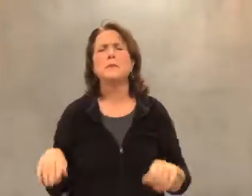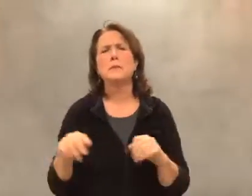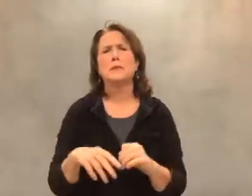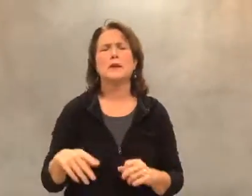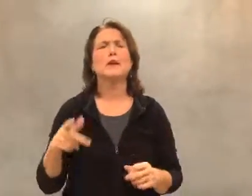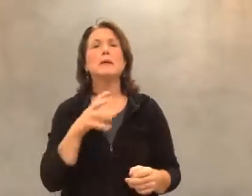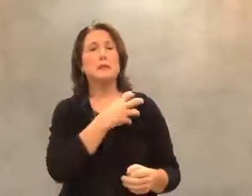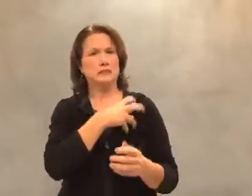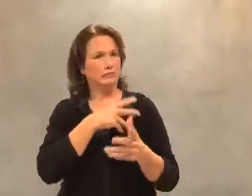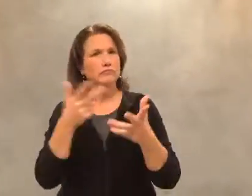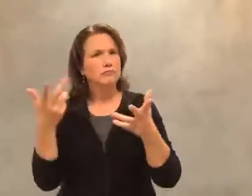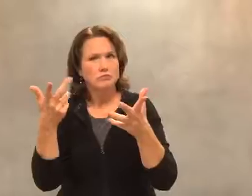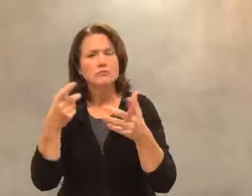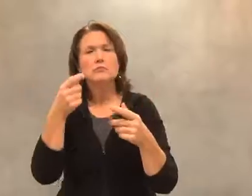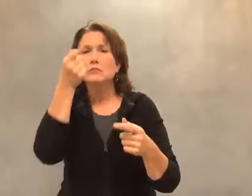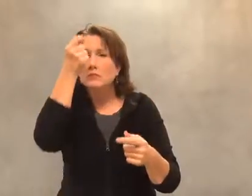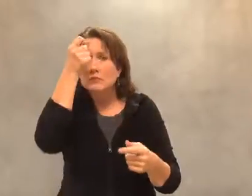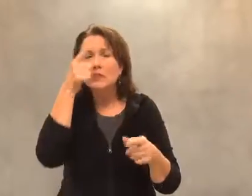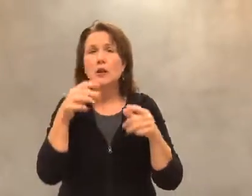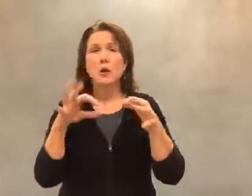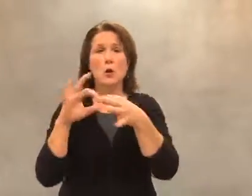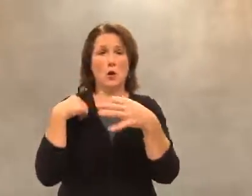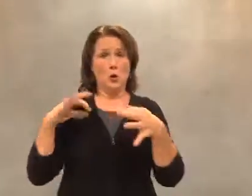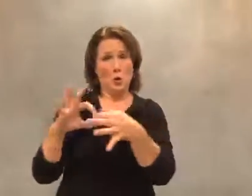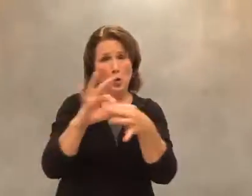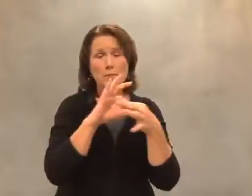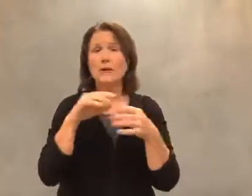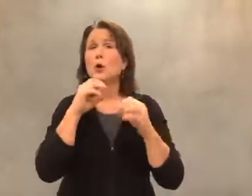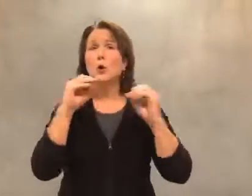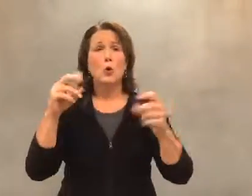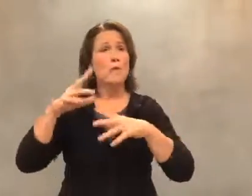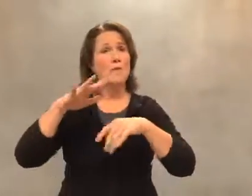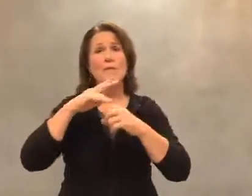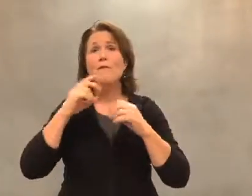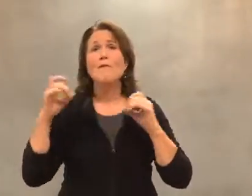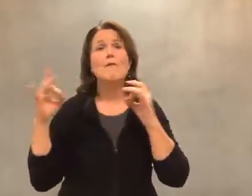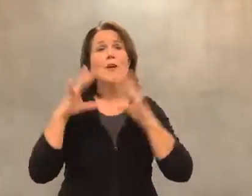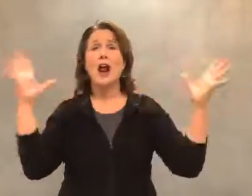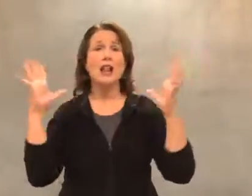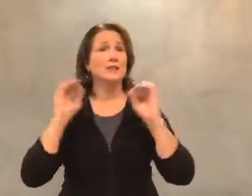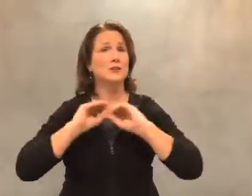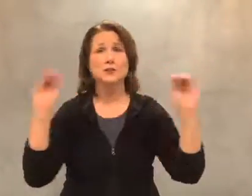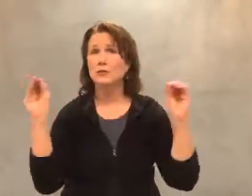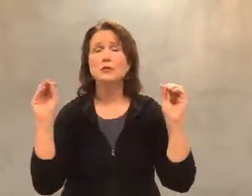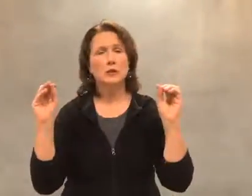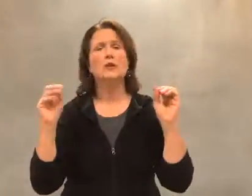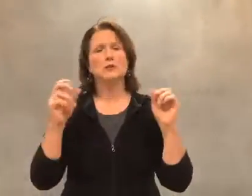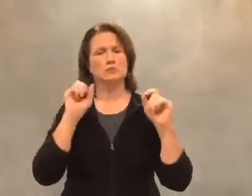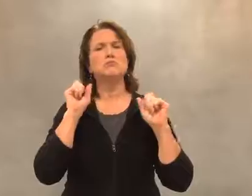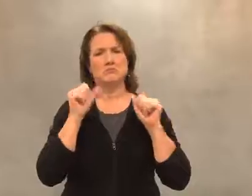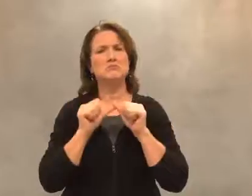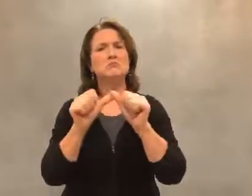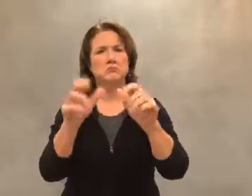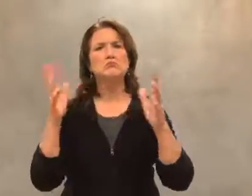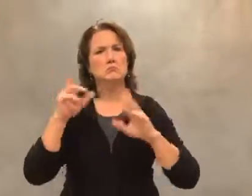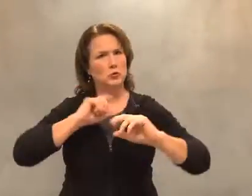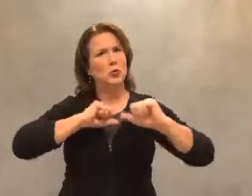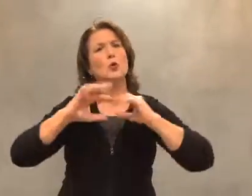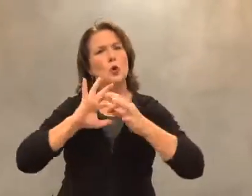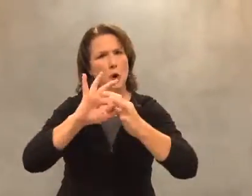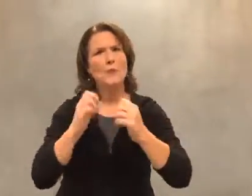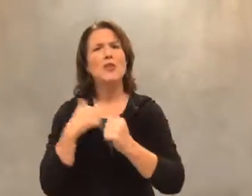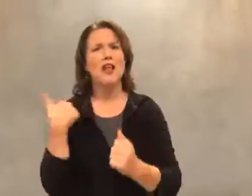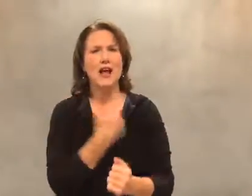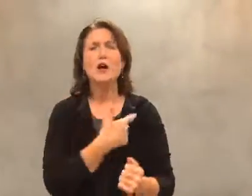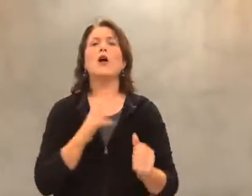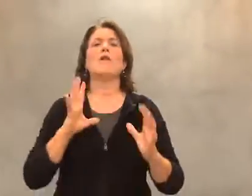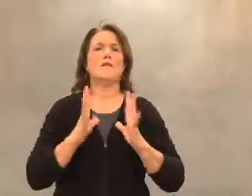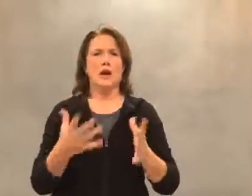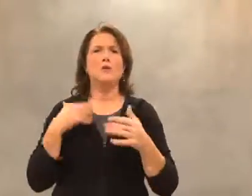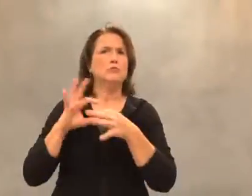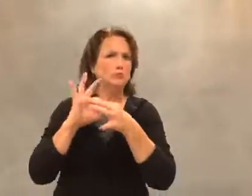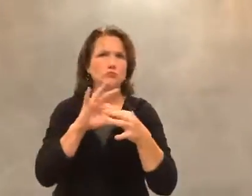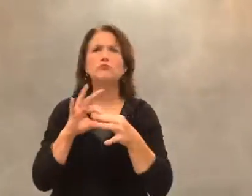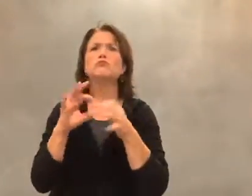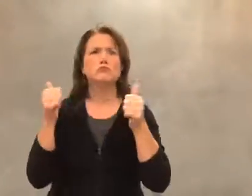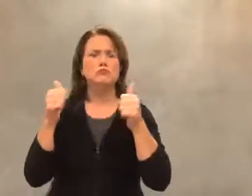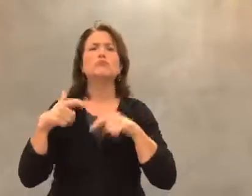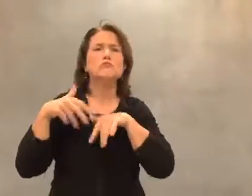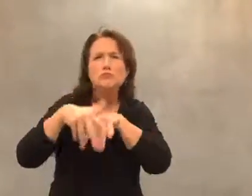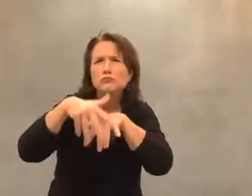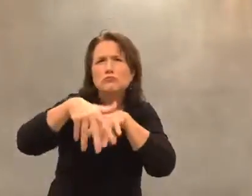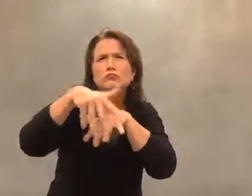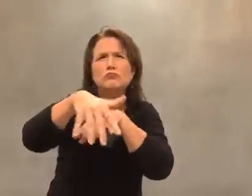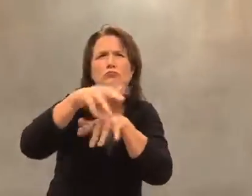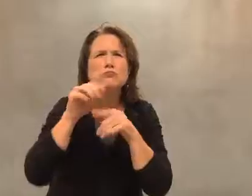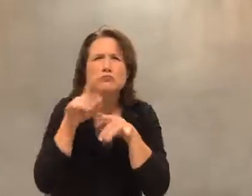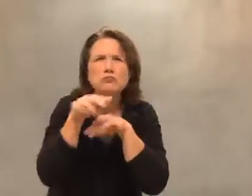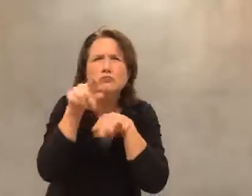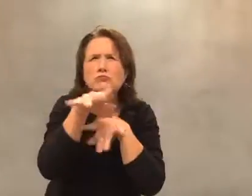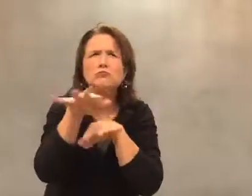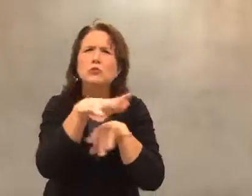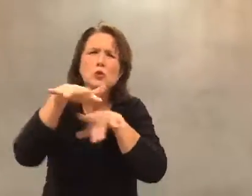The police agreed to cooperate with us as long as there was no violence.